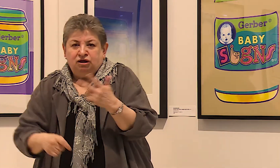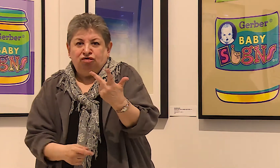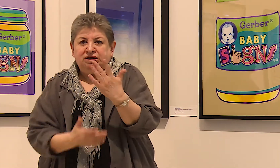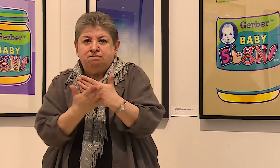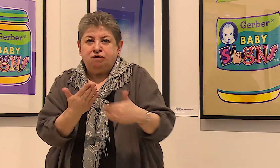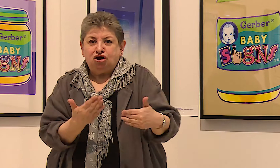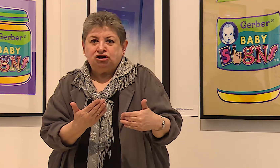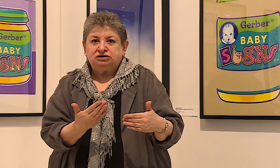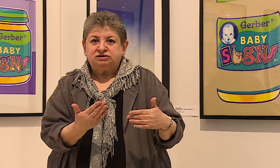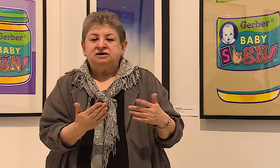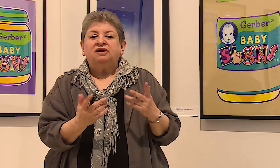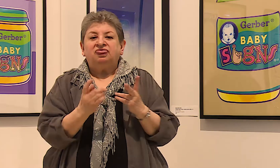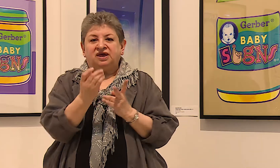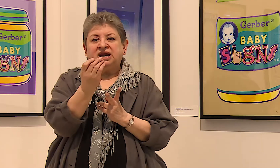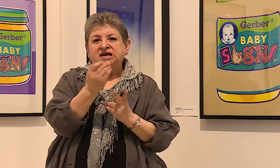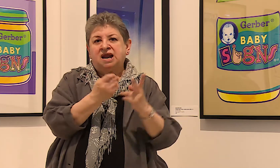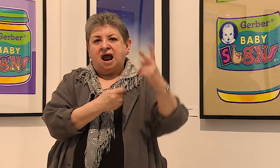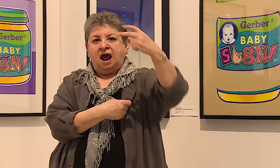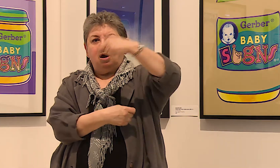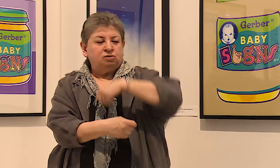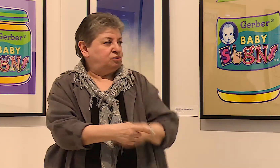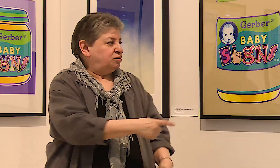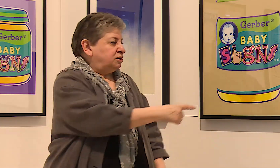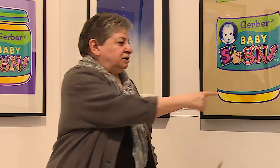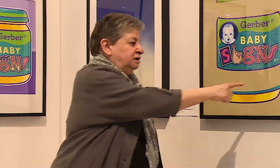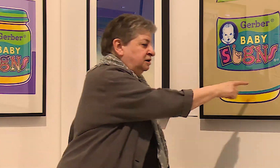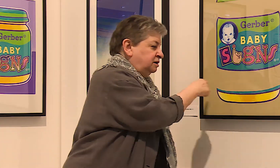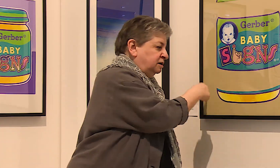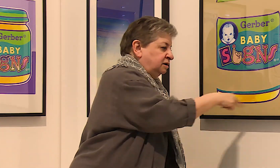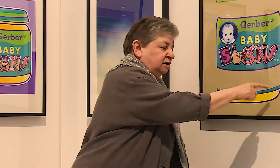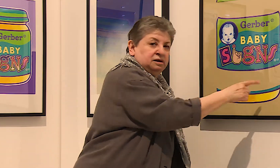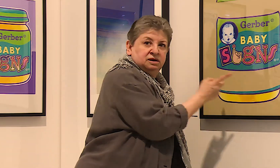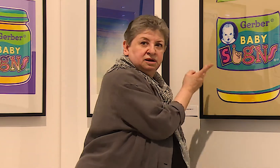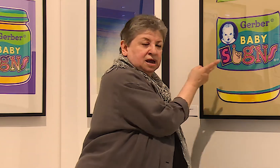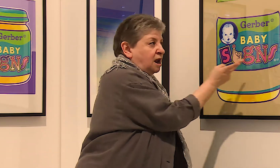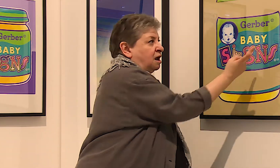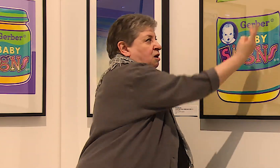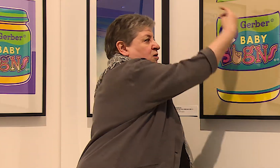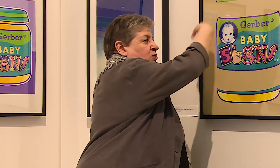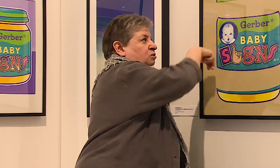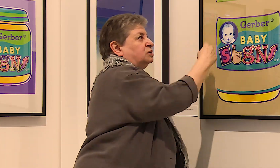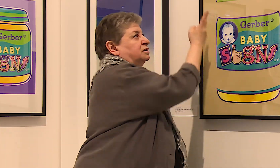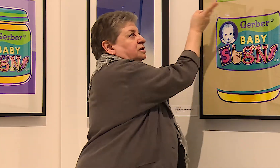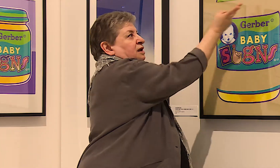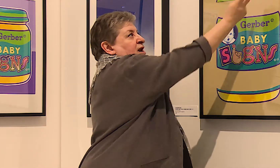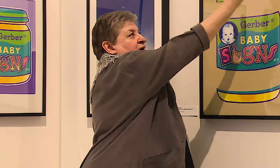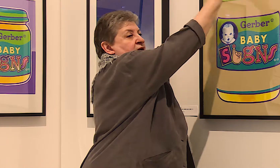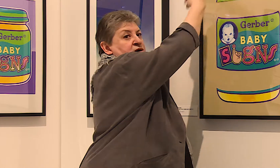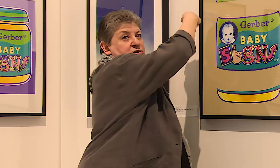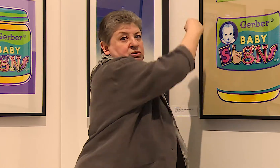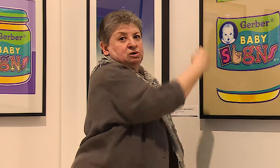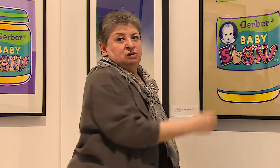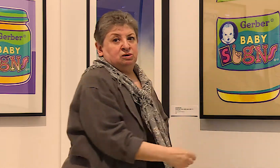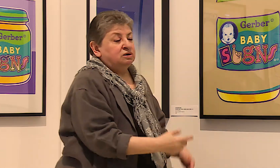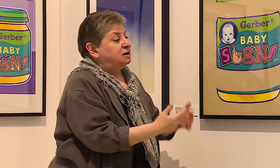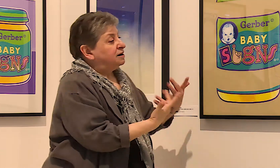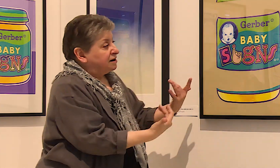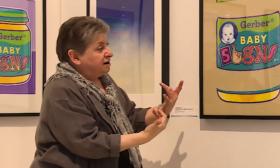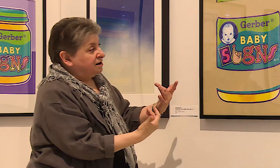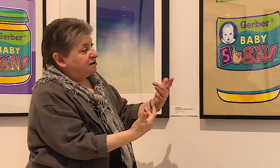So I had to do it in segments. I had to scan each piece as I went. So I had 3 separate pieces that I copied